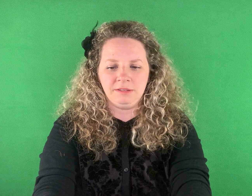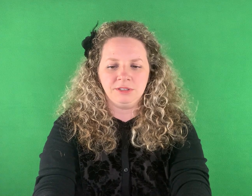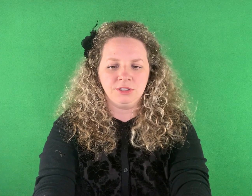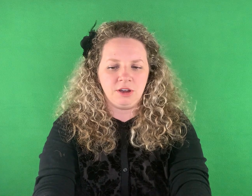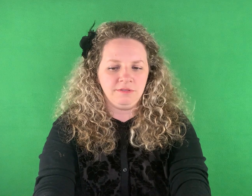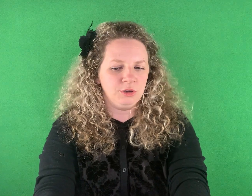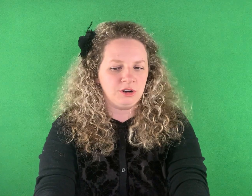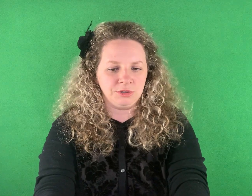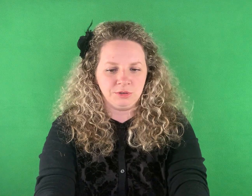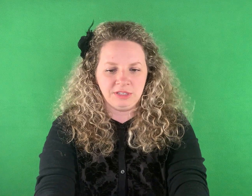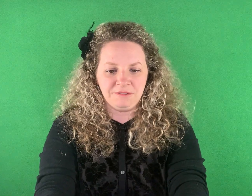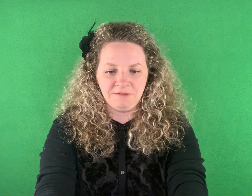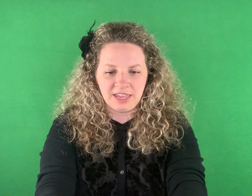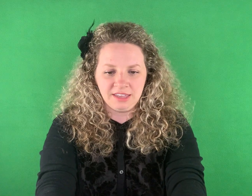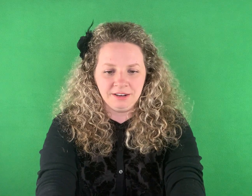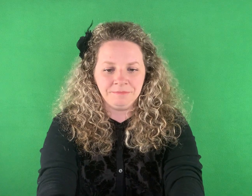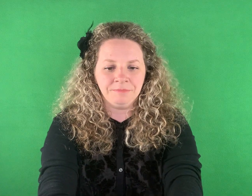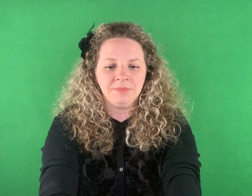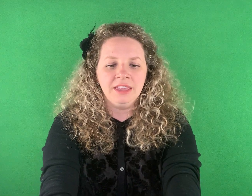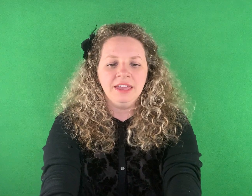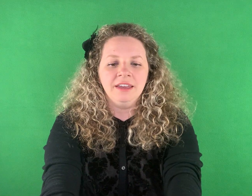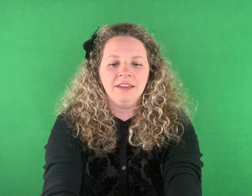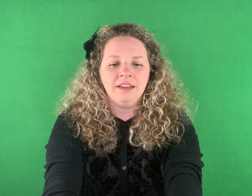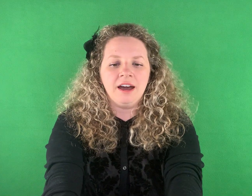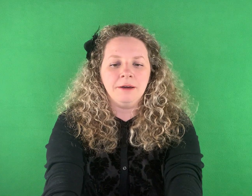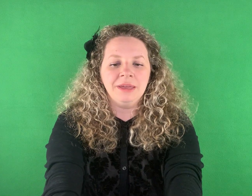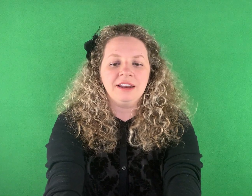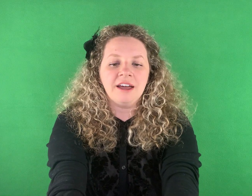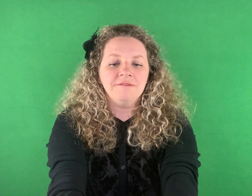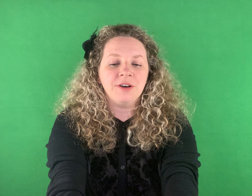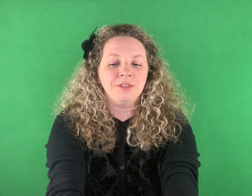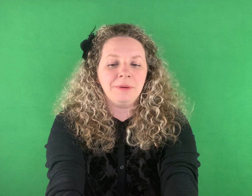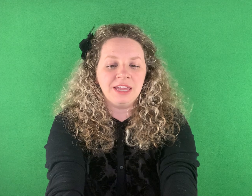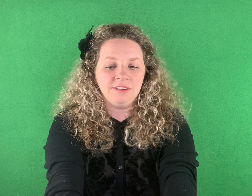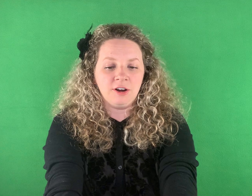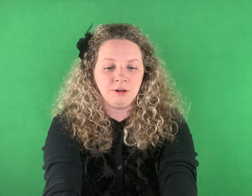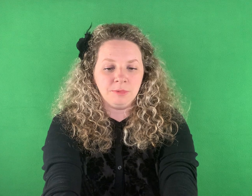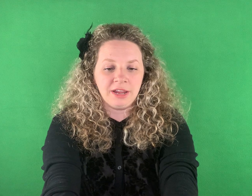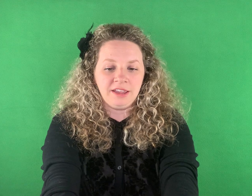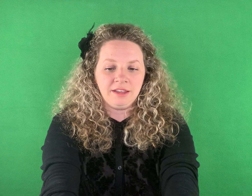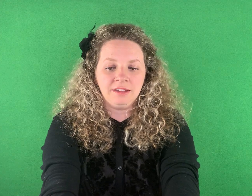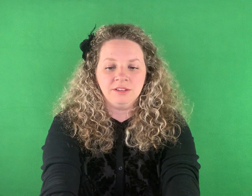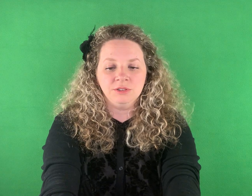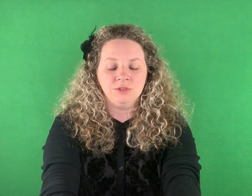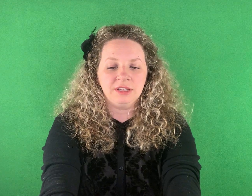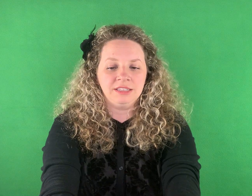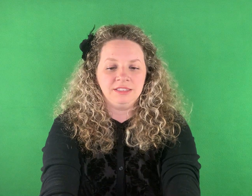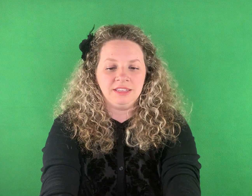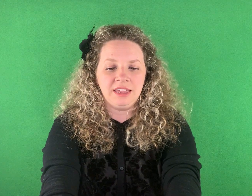it says dissolve. You could also say FADE. “And I have felt the pain of heartbreak.” So I could say: